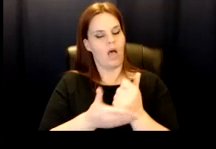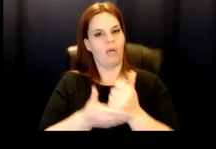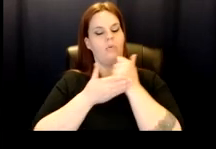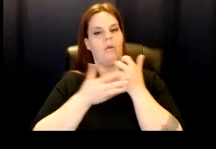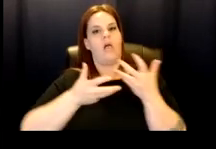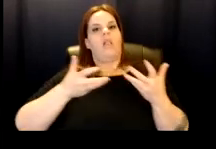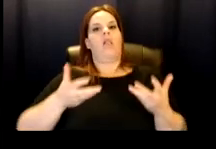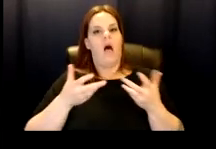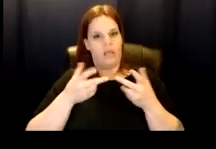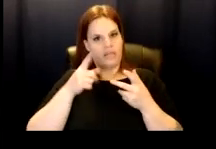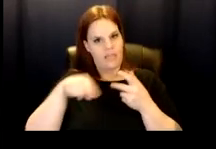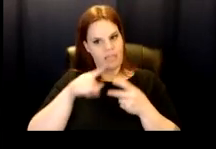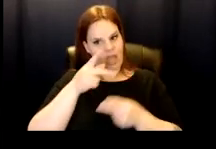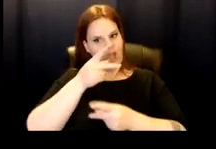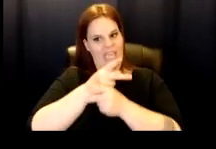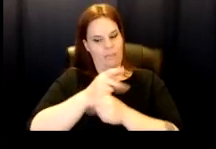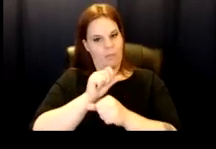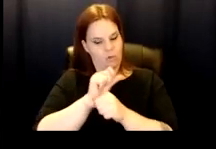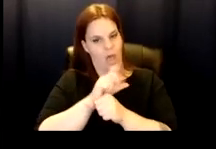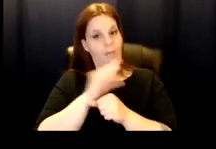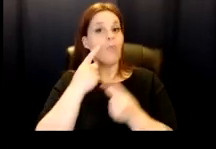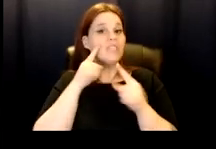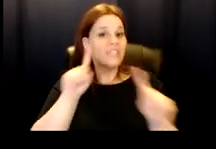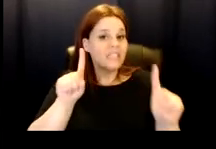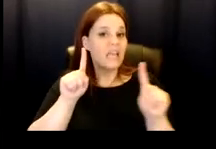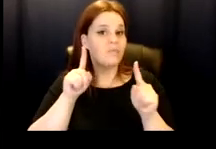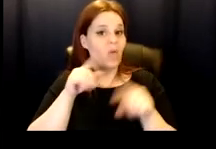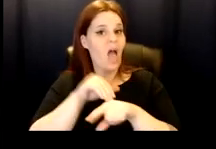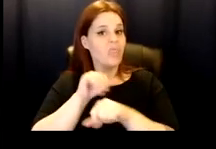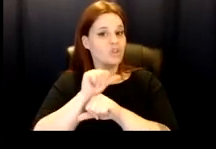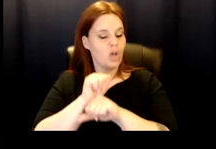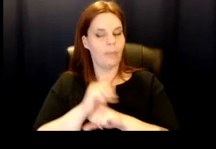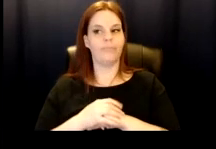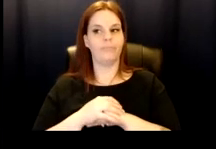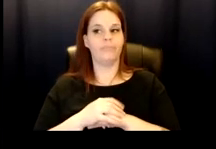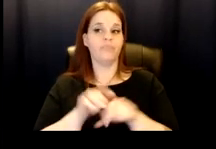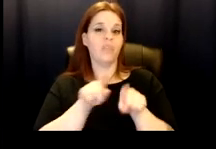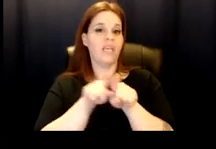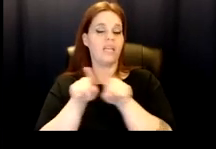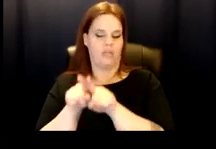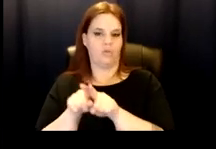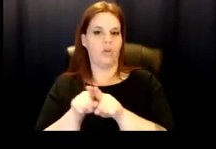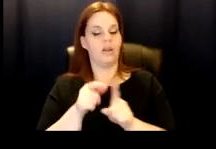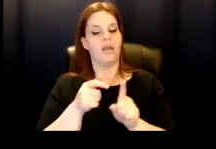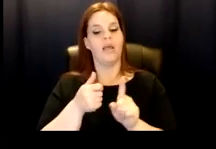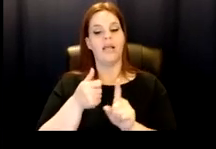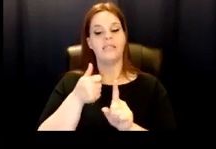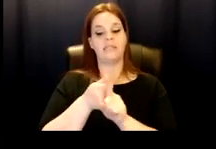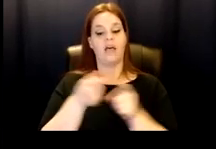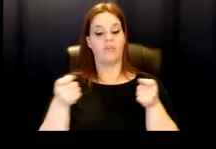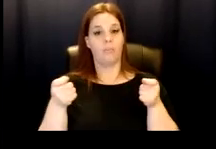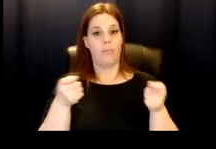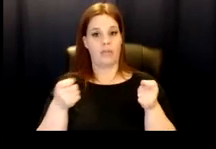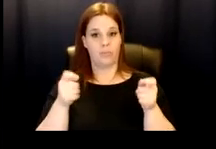successful in employment. In addition, their self management behaviors, their ability to